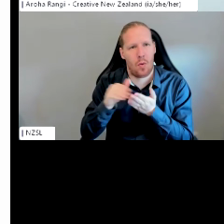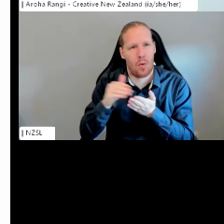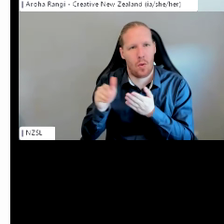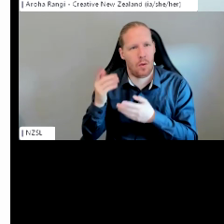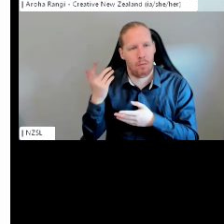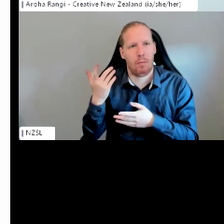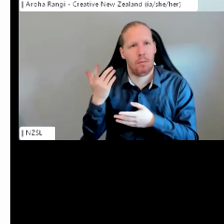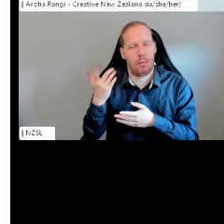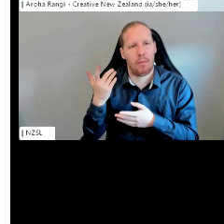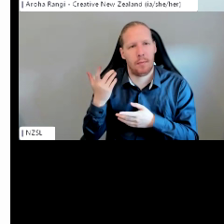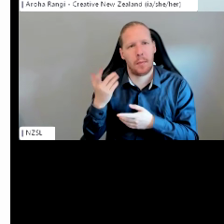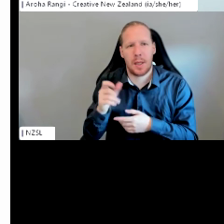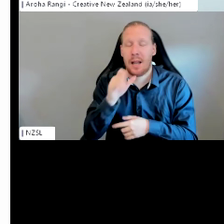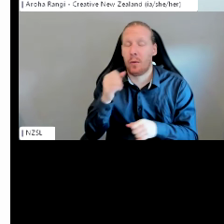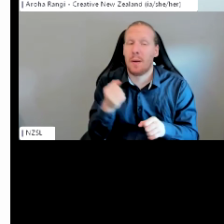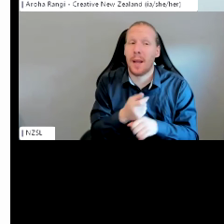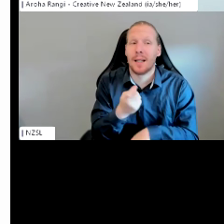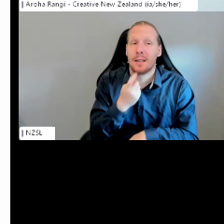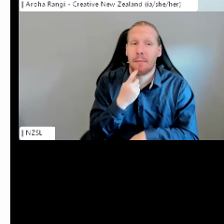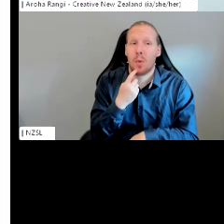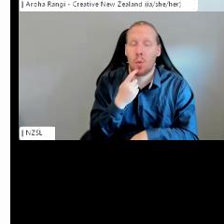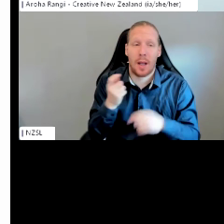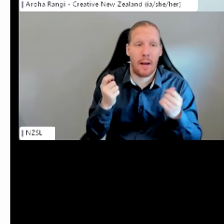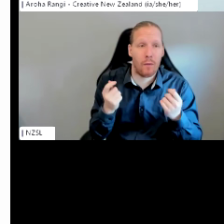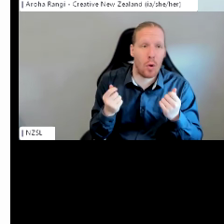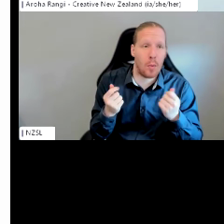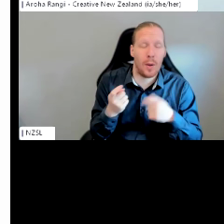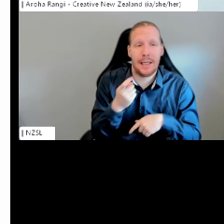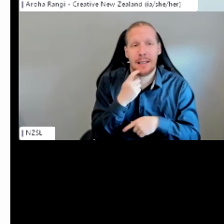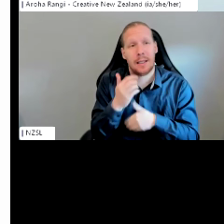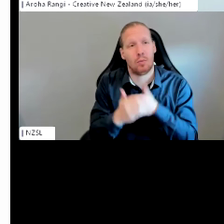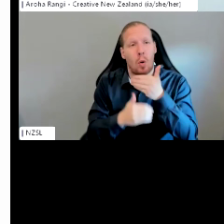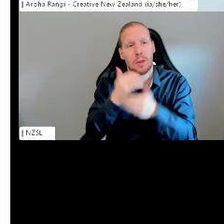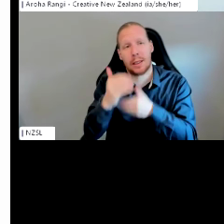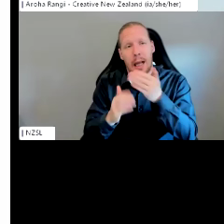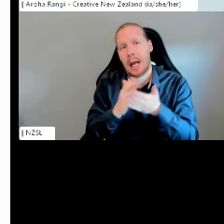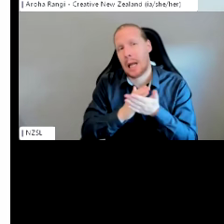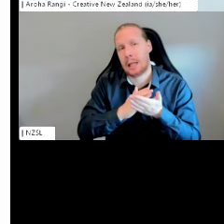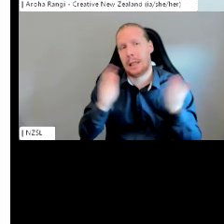So I think if you make it simple and you make it affordable and you make it um you know give people